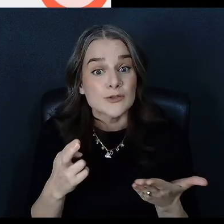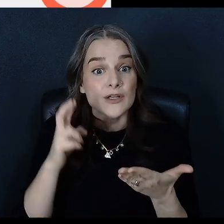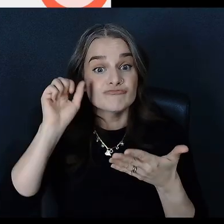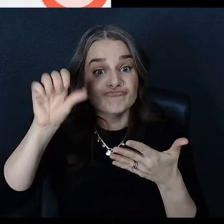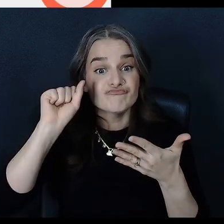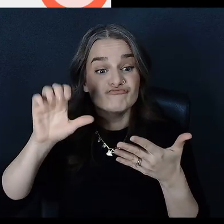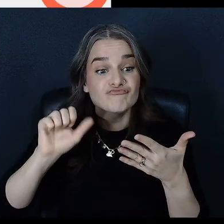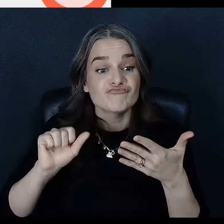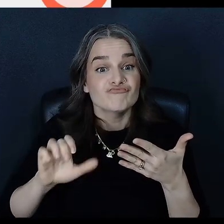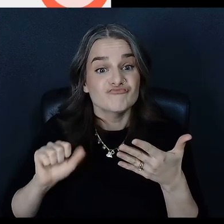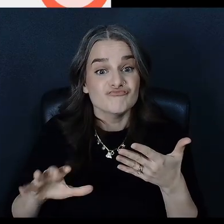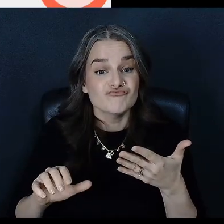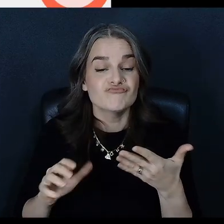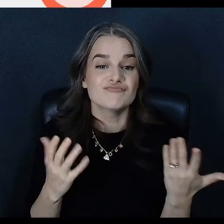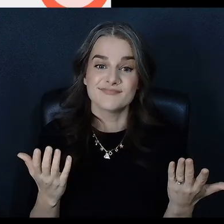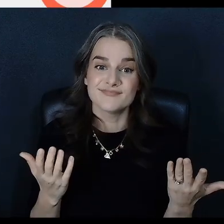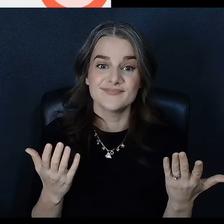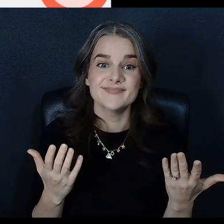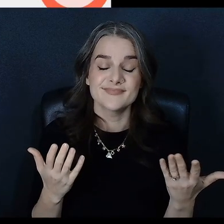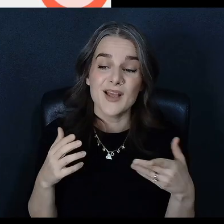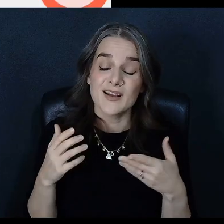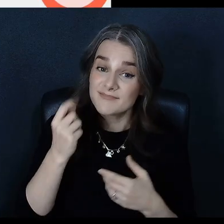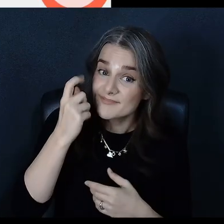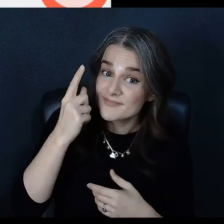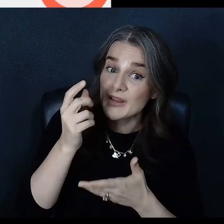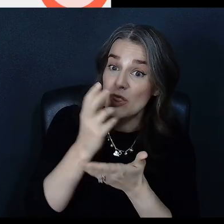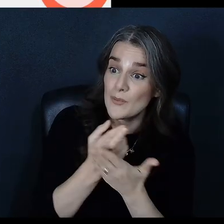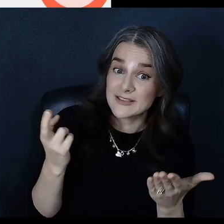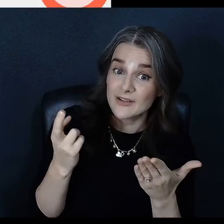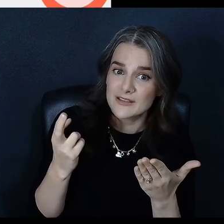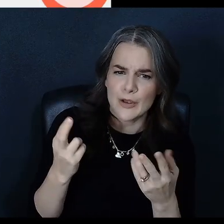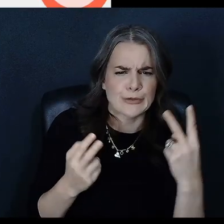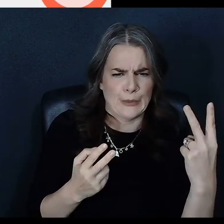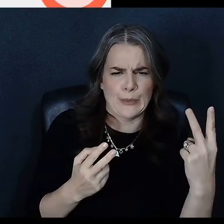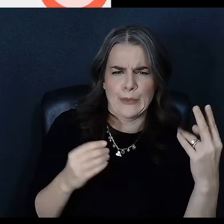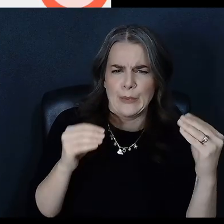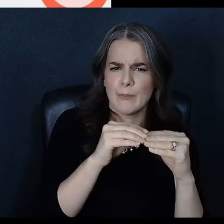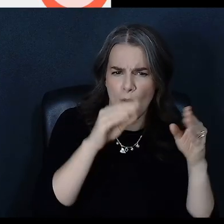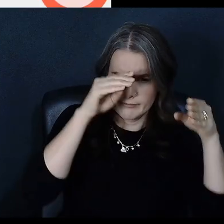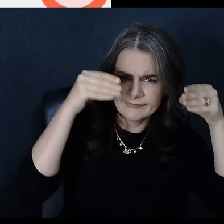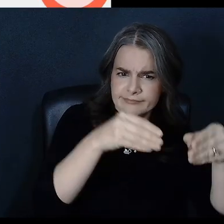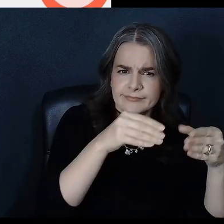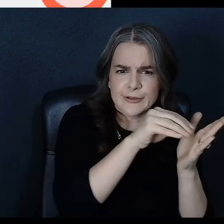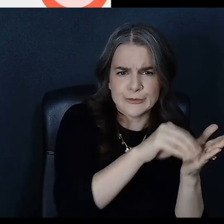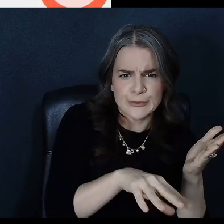While these resources are more geared-- two of them are more geared towards students in school,